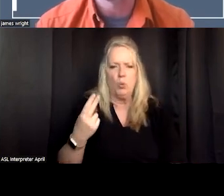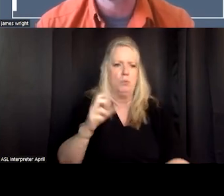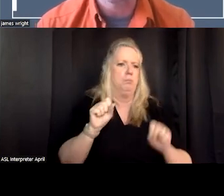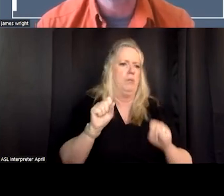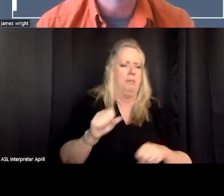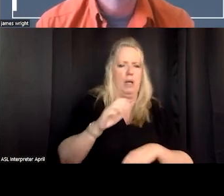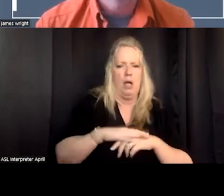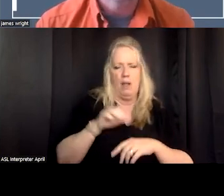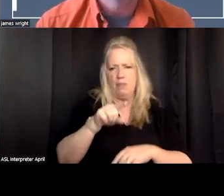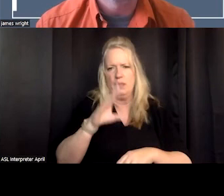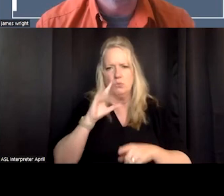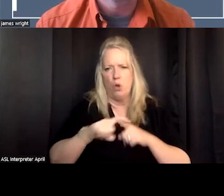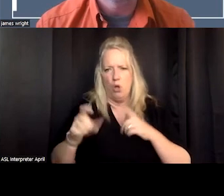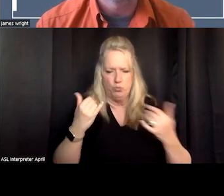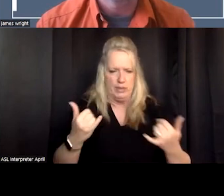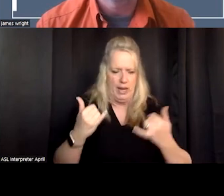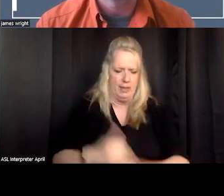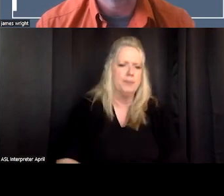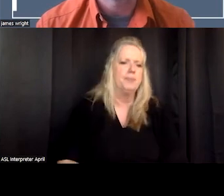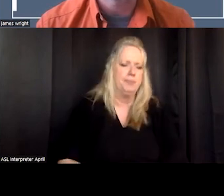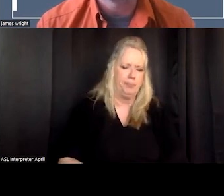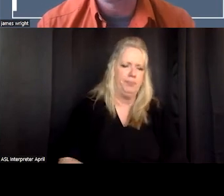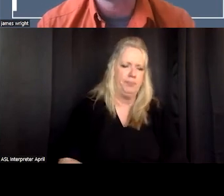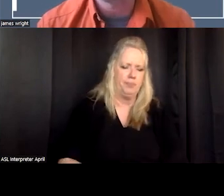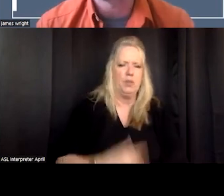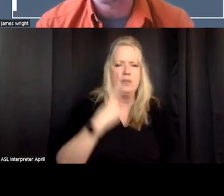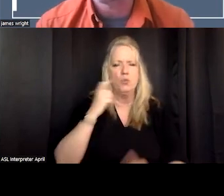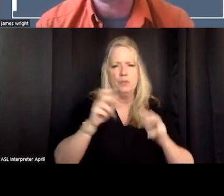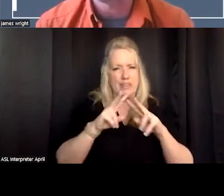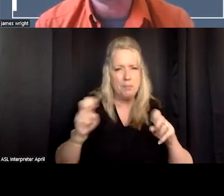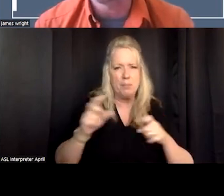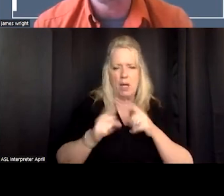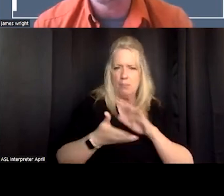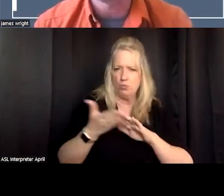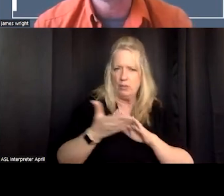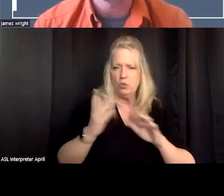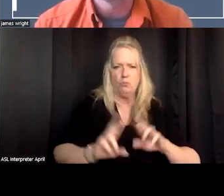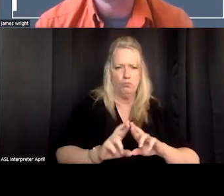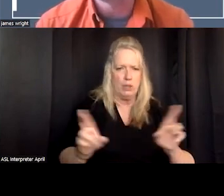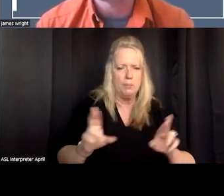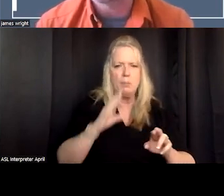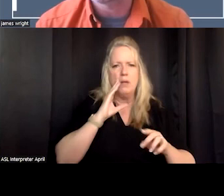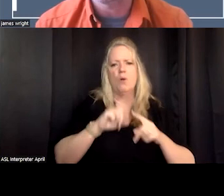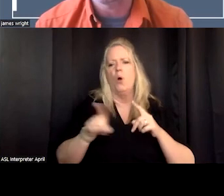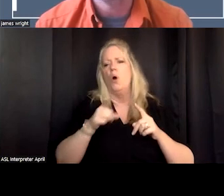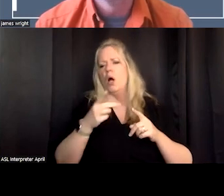TODAY. FOR, AN ASSESSMENT OF OPERATIONAL READINESS AND DEVELOPMENT OF OPERATIONAL PLAYBOOKS FOR 988.